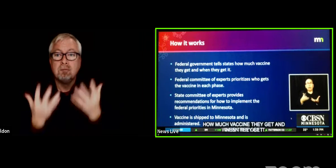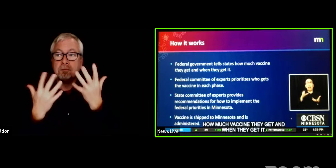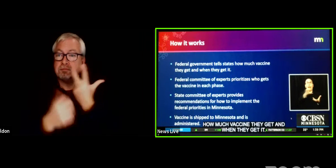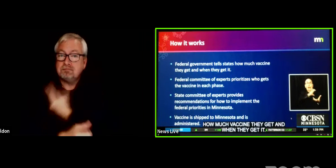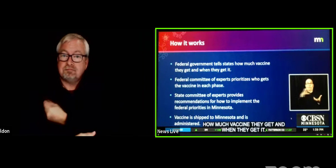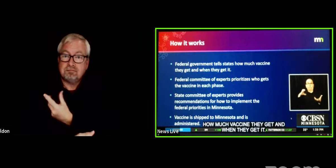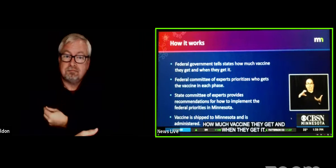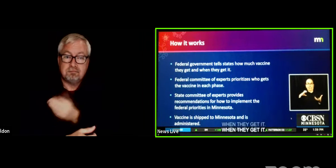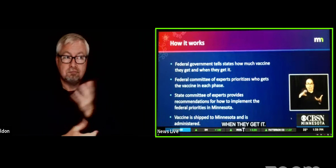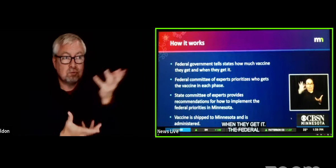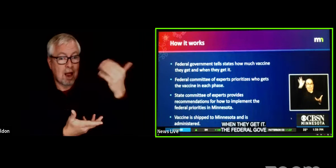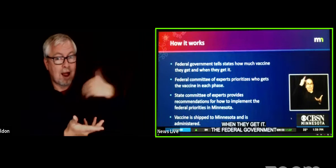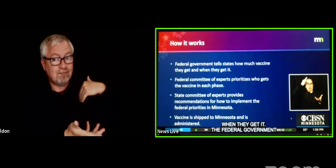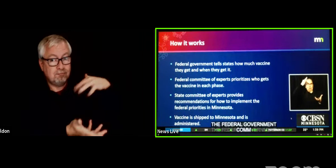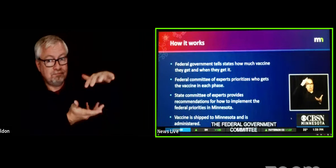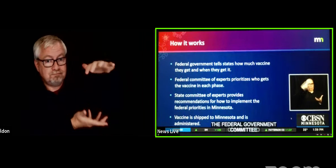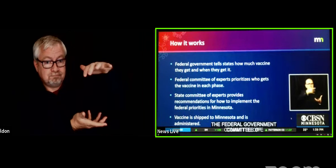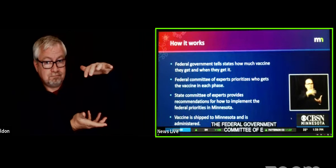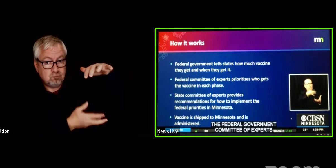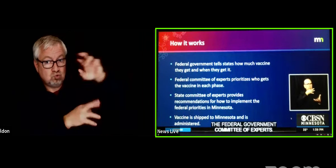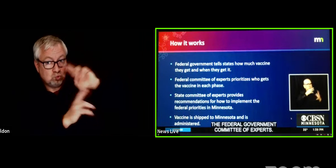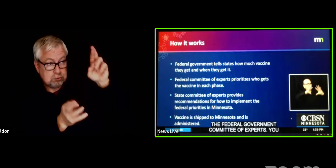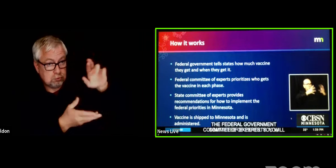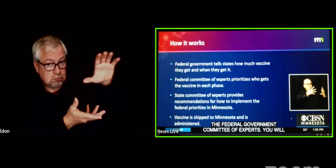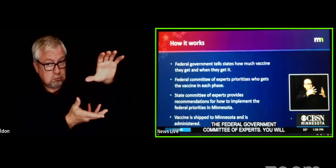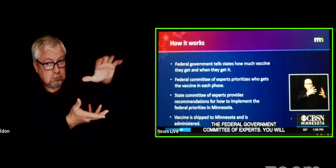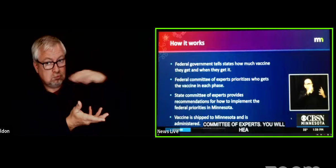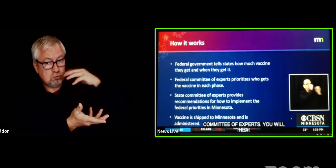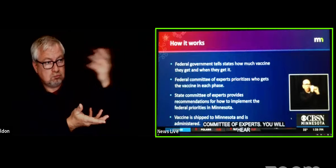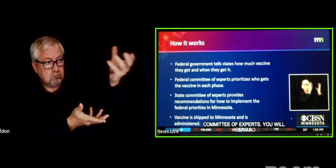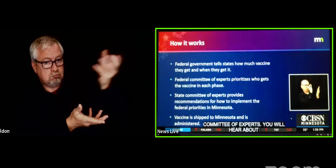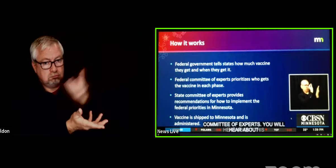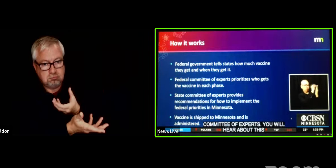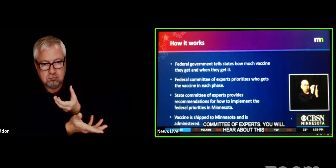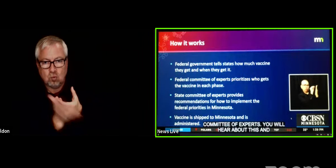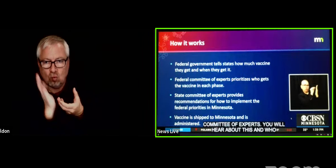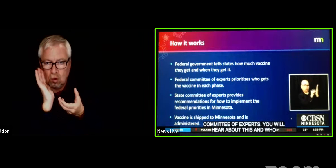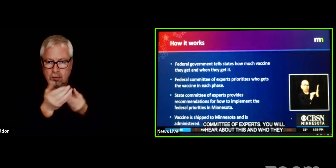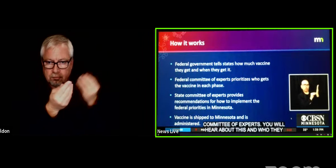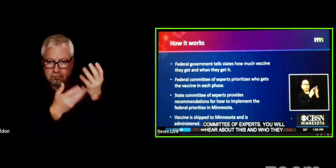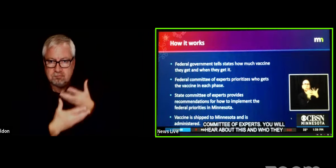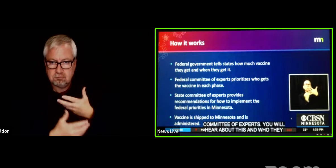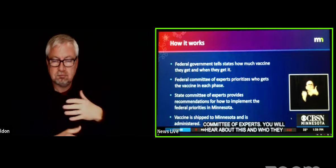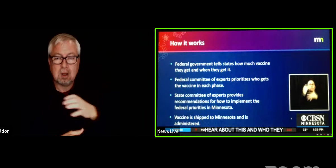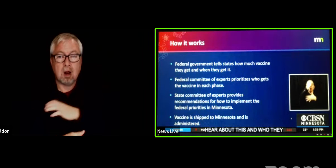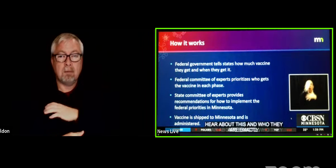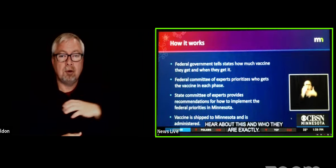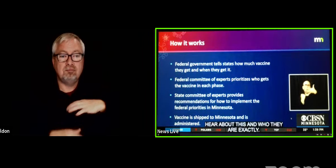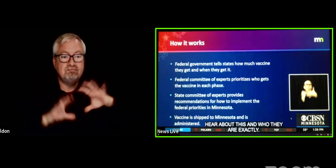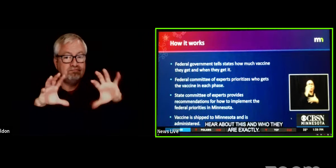THIS AND WHO THEY ARE EXACTLY, COMMITTEE OF EXPERTS PRIORITIZES WHO GETS THE VACCINE IN EACH OF THE PHASES.